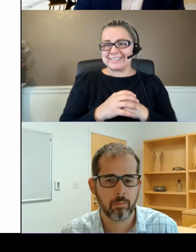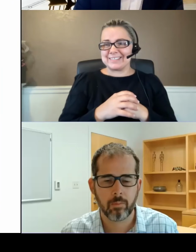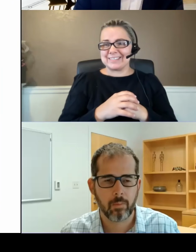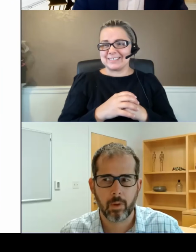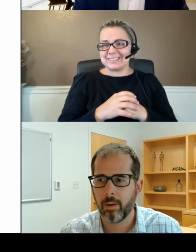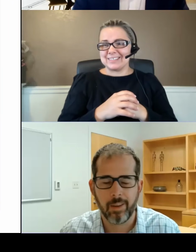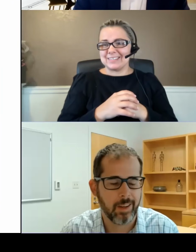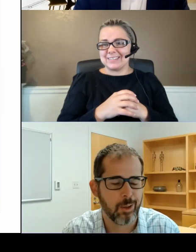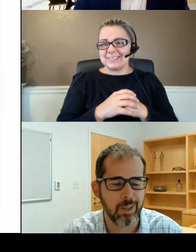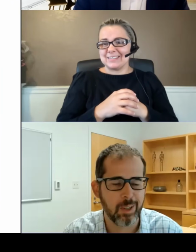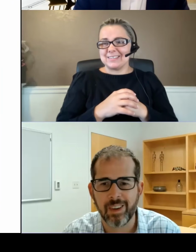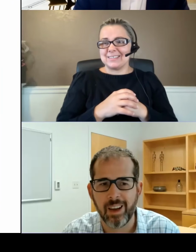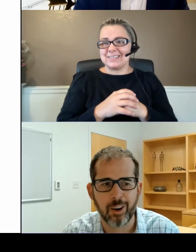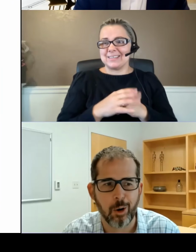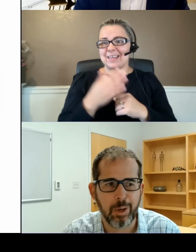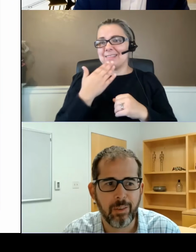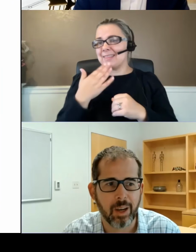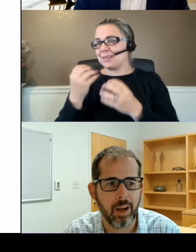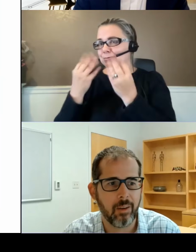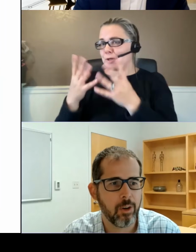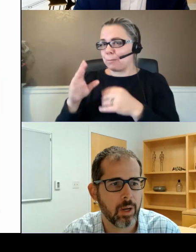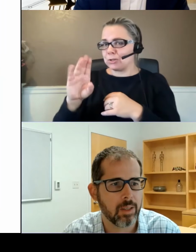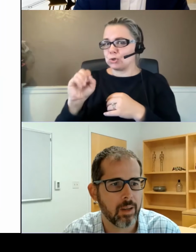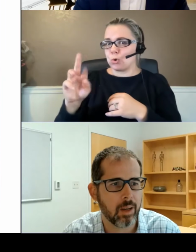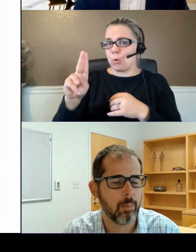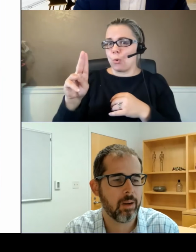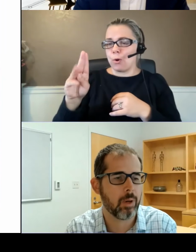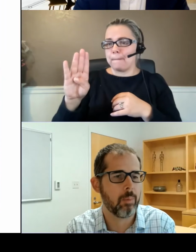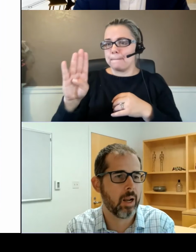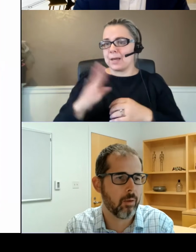[Jonathan]: Thank you so much, Corbb. We do have a few questions that have come in, we'll keep an eye